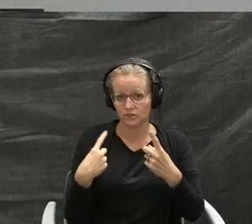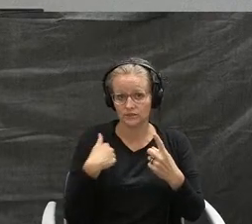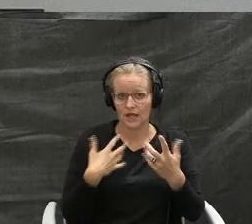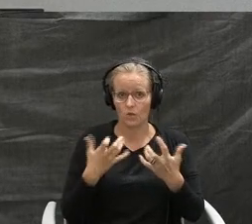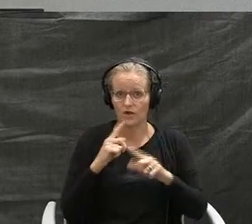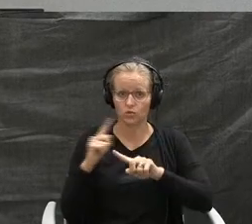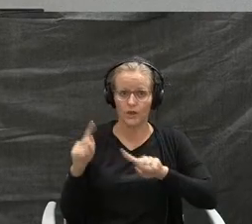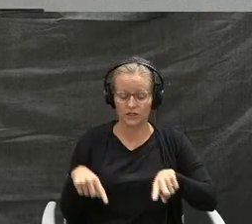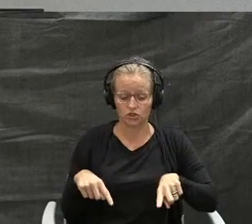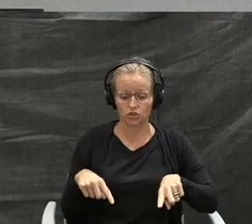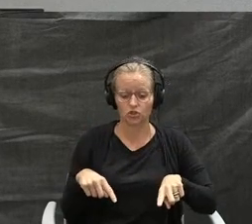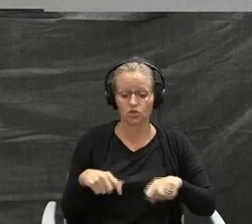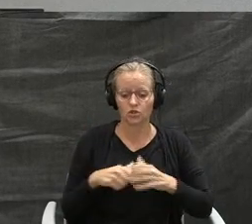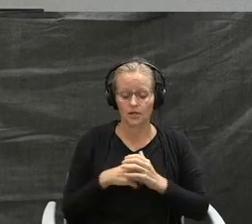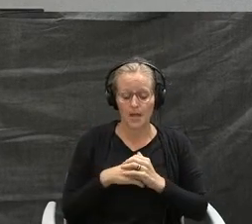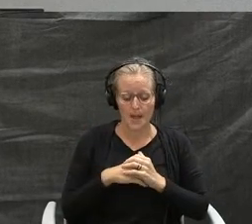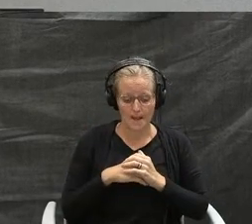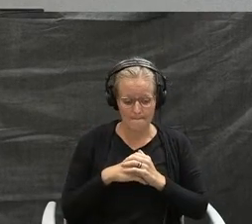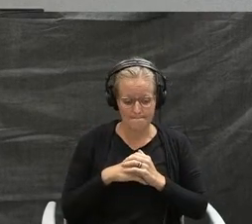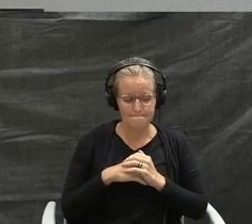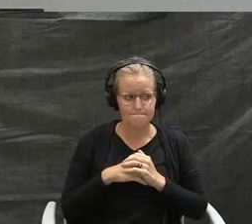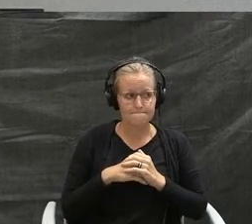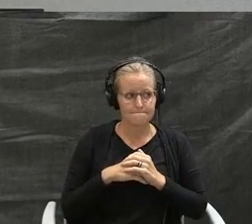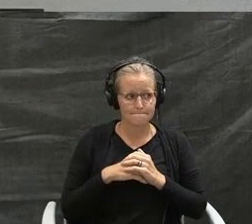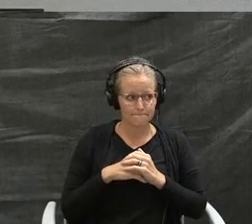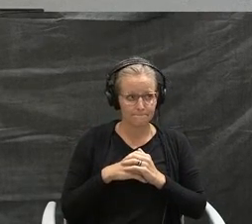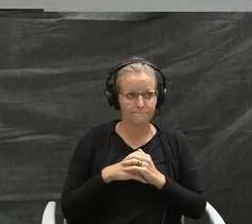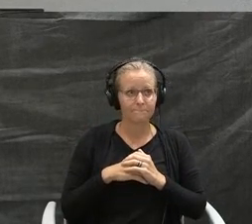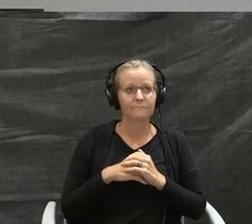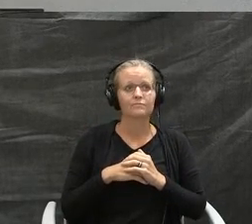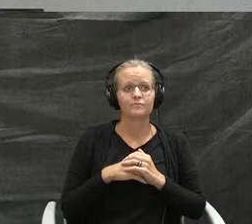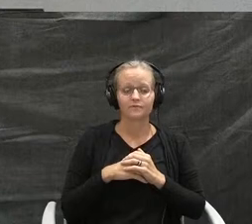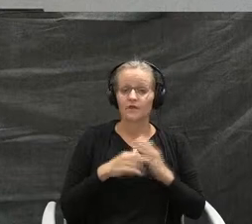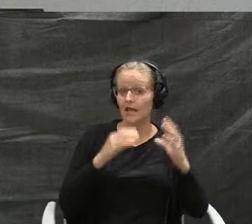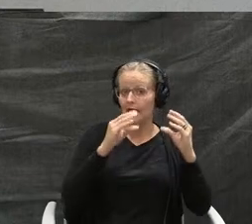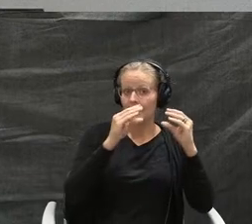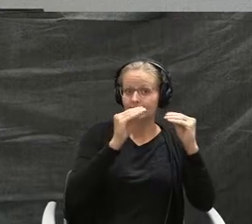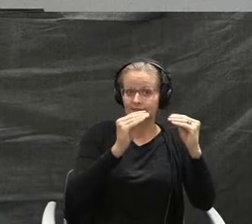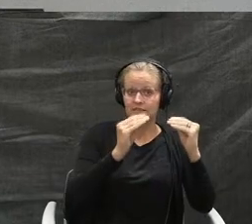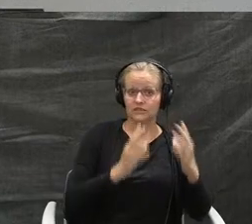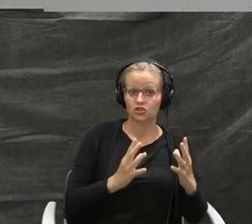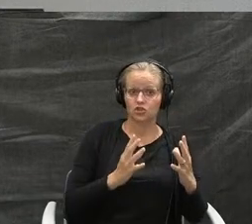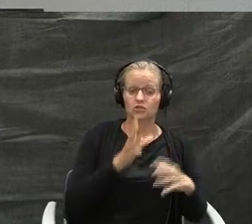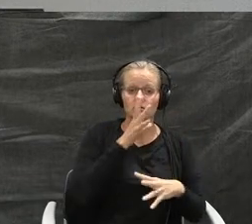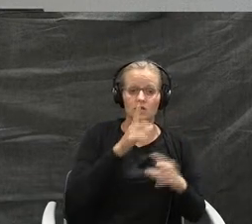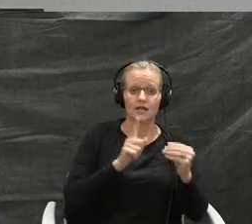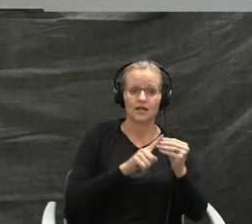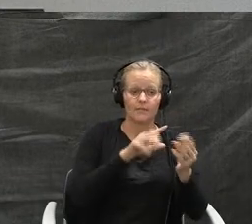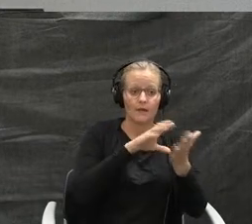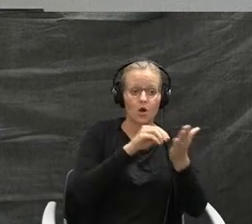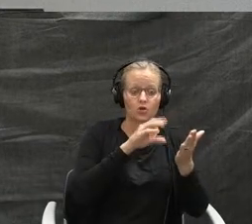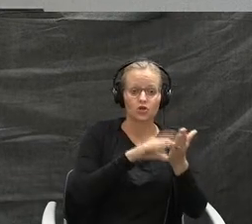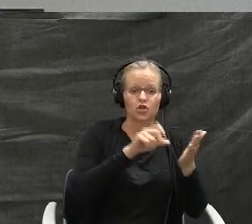cover. Will be teachers addressing learning needs only during the days when students are in school I think I